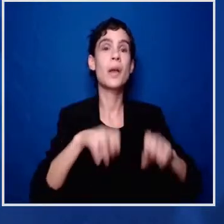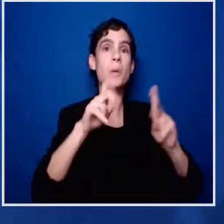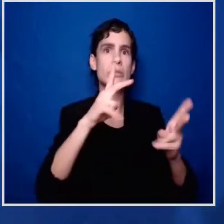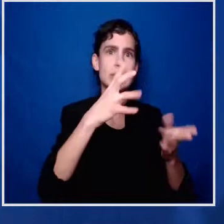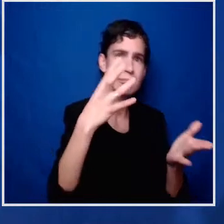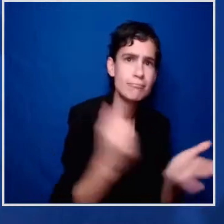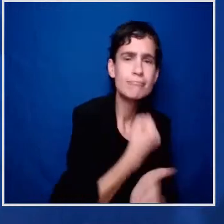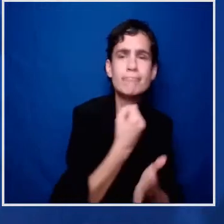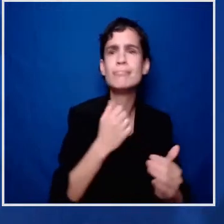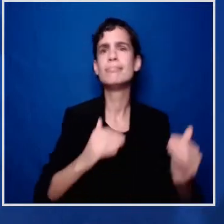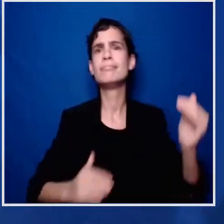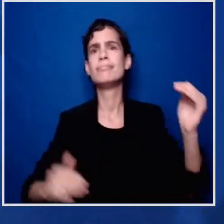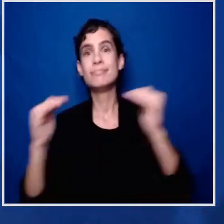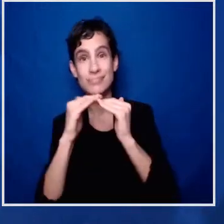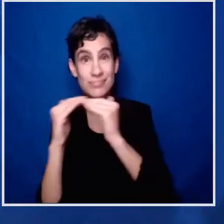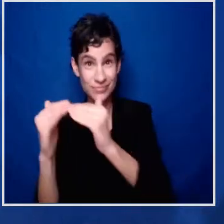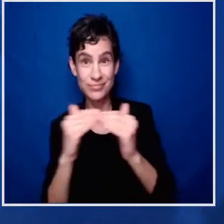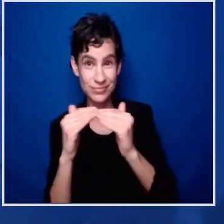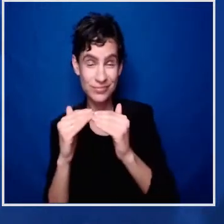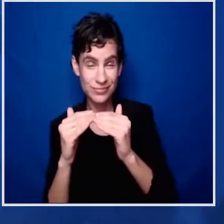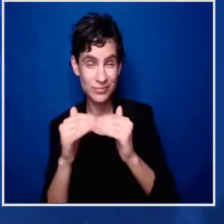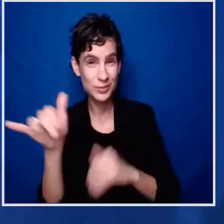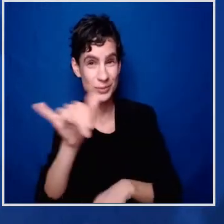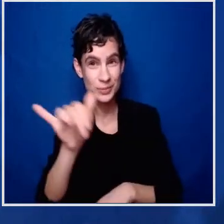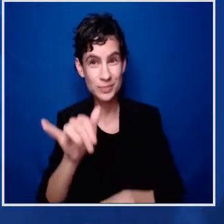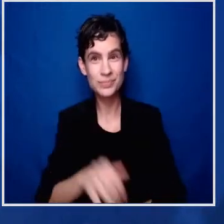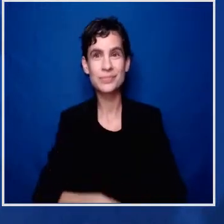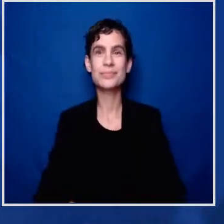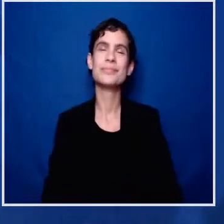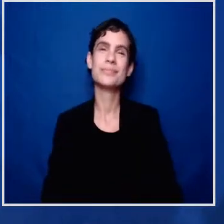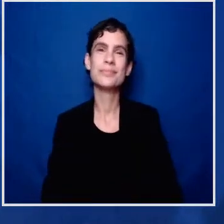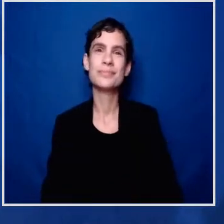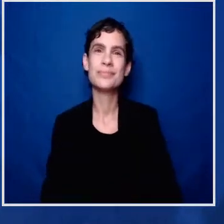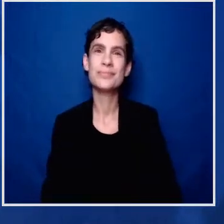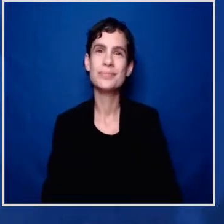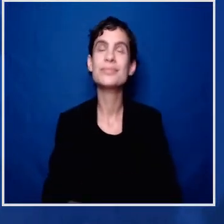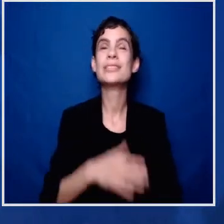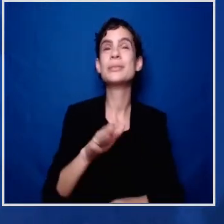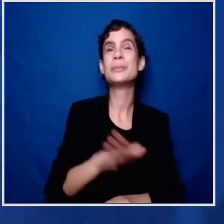PHYSICAL AMERICA, IN TERMS OF JUSTICE, OPPORTUNITY, AND ALL